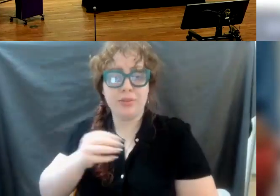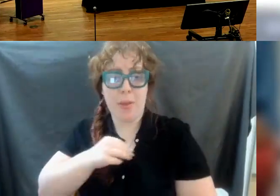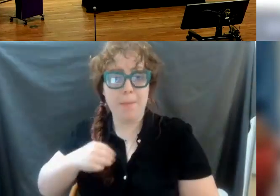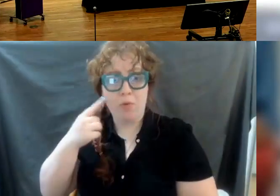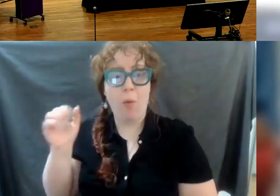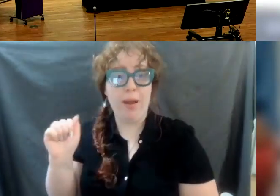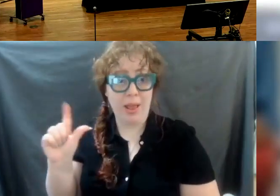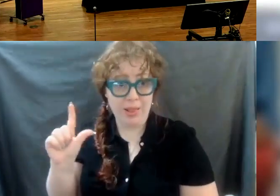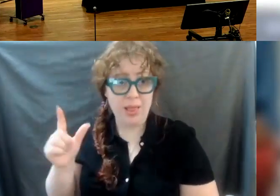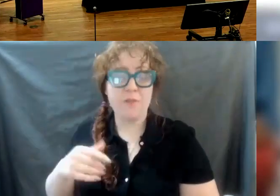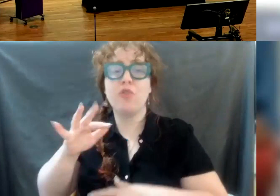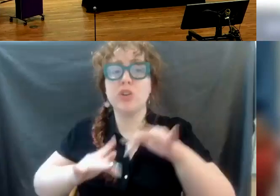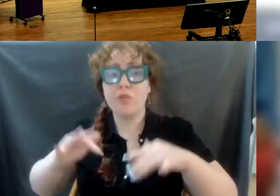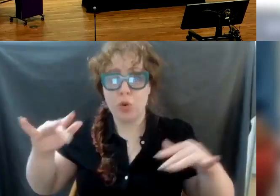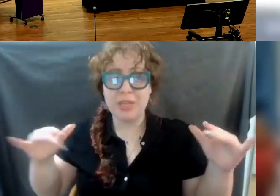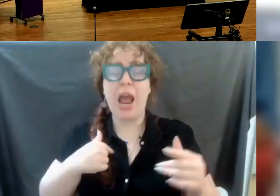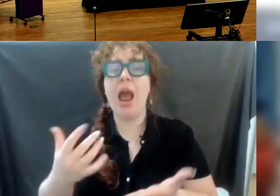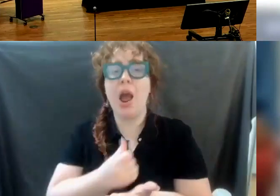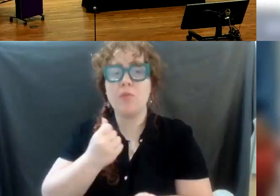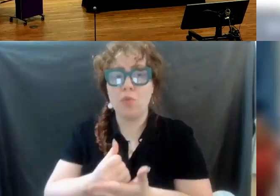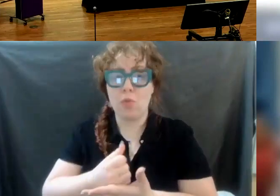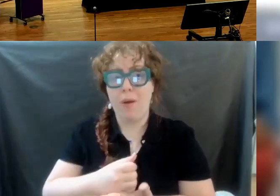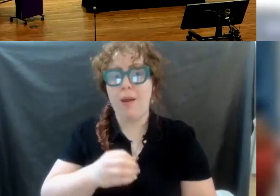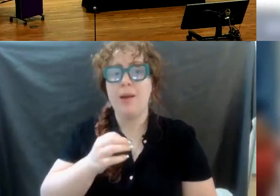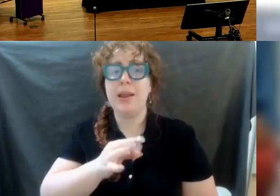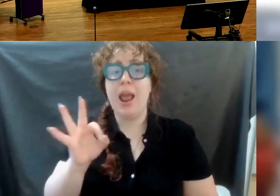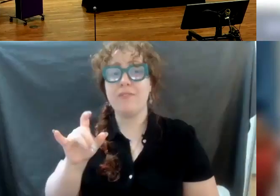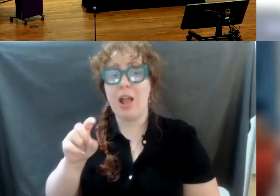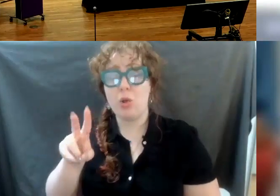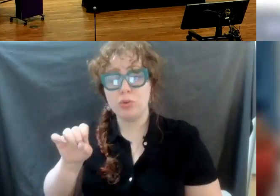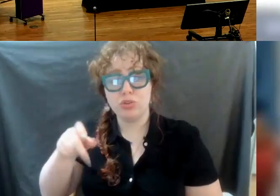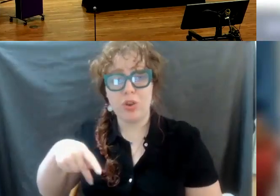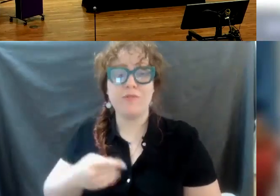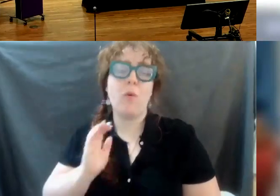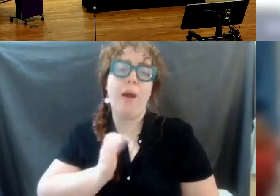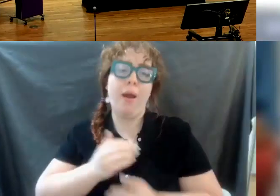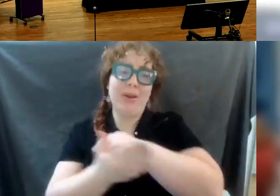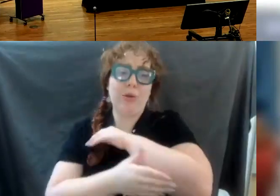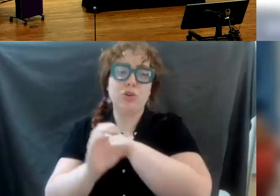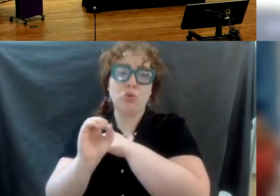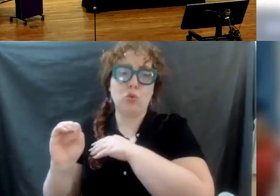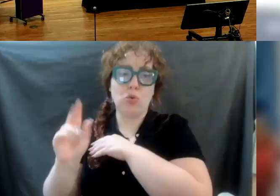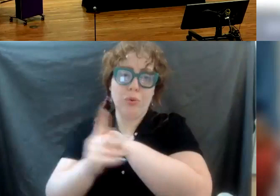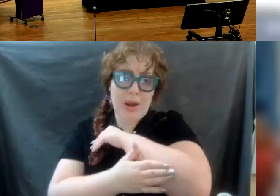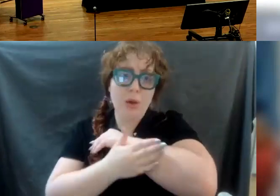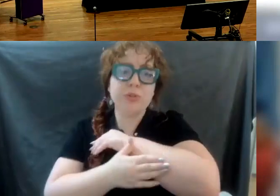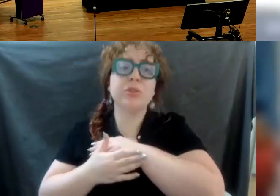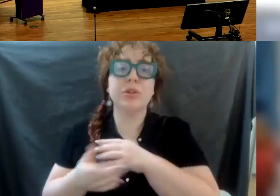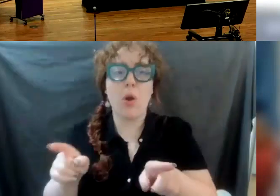I'm also on a fellowship for the Cook County Government Fellowship program. I'm an intern working really, really late.